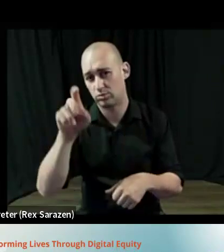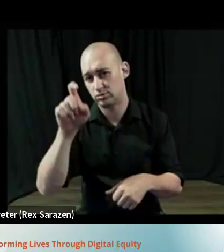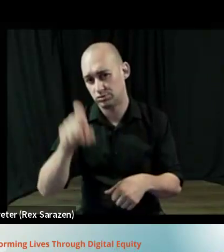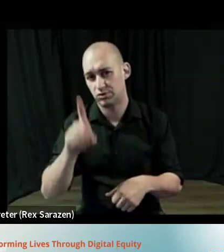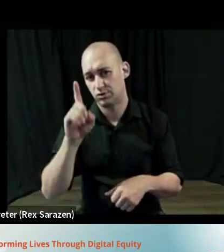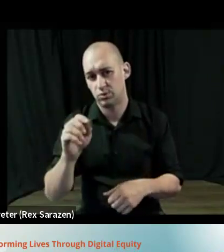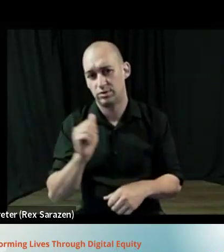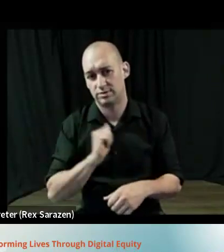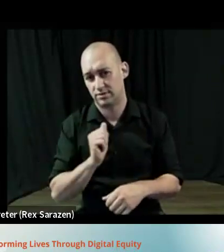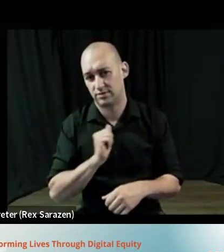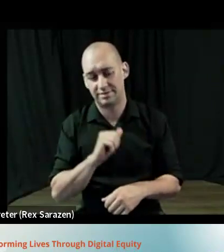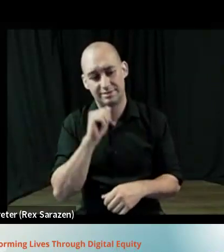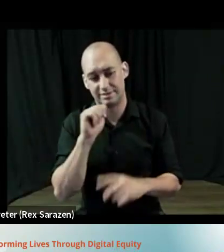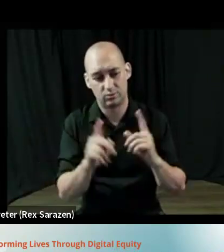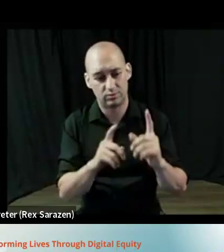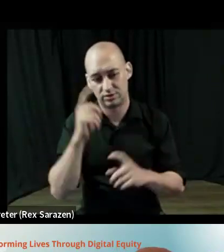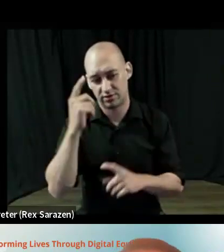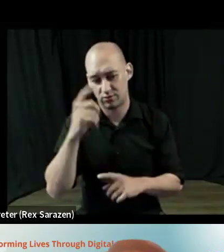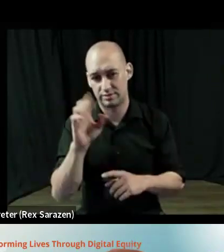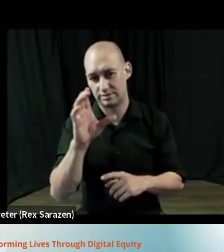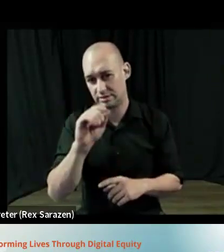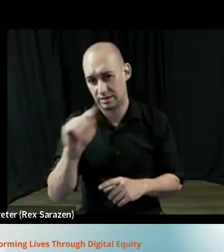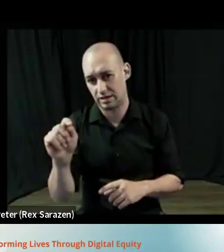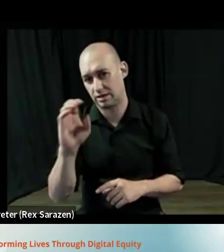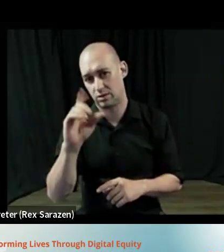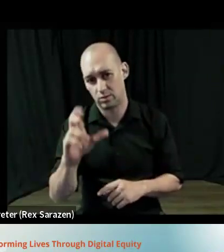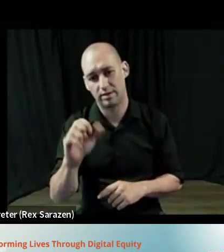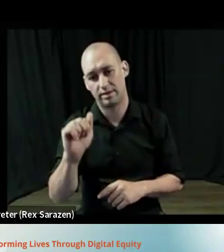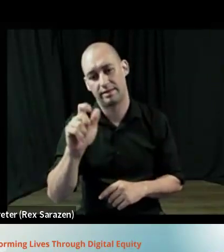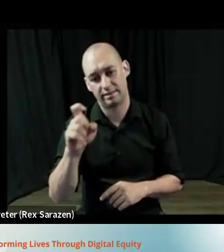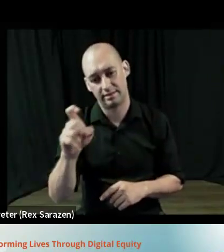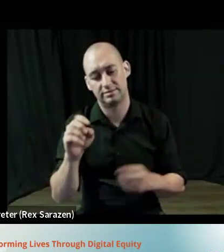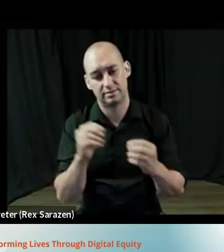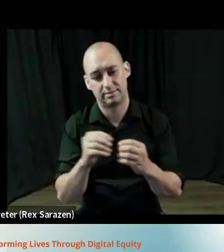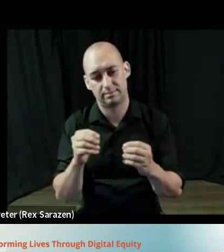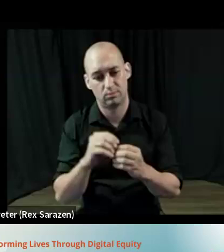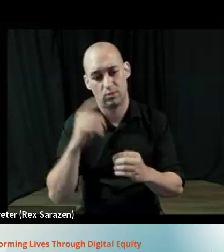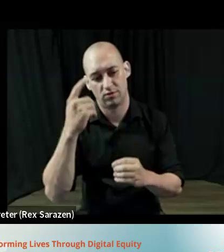for you know, Scott and Cole and Alex. It's more kind of a question for everybody else